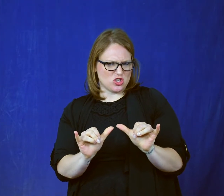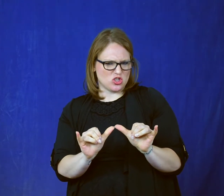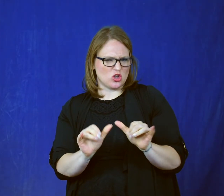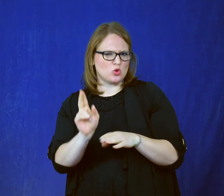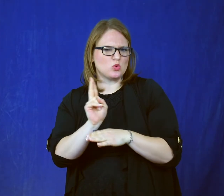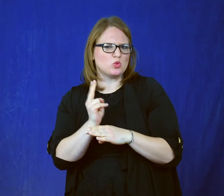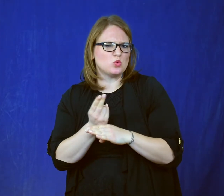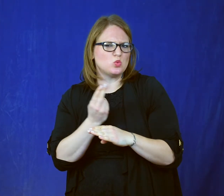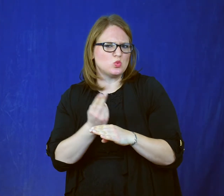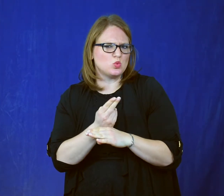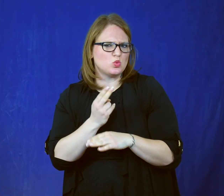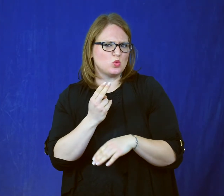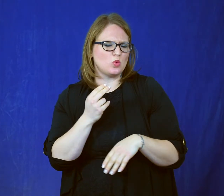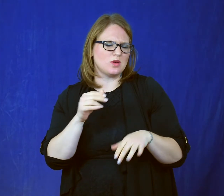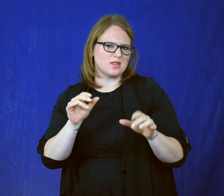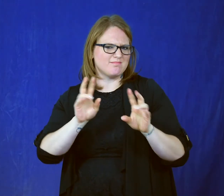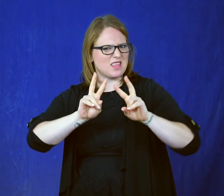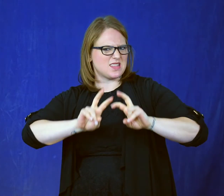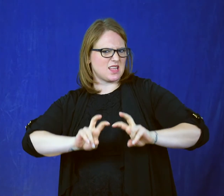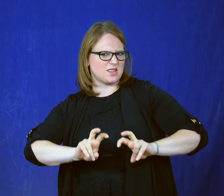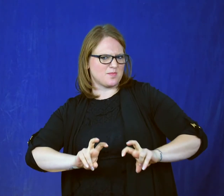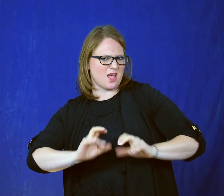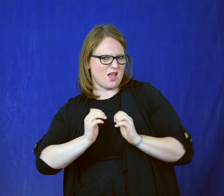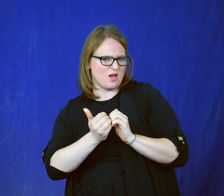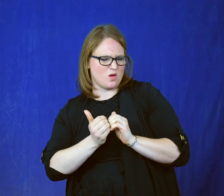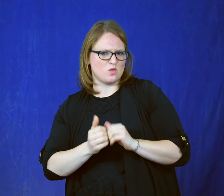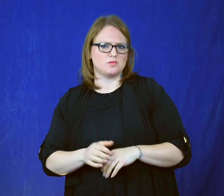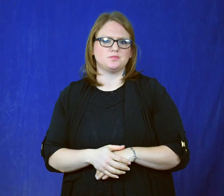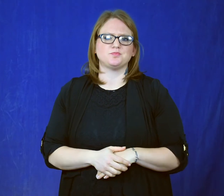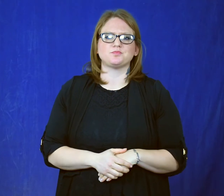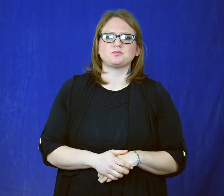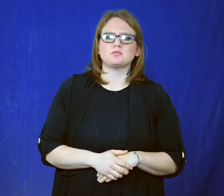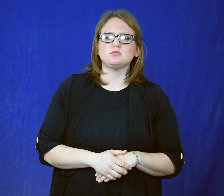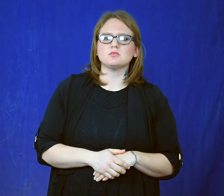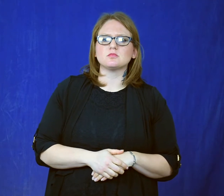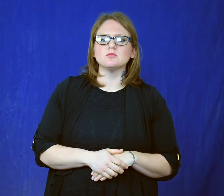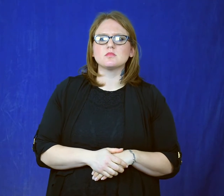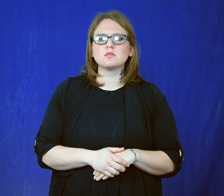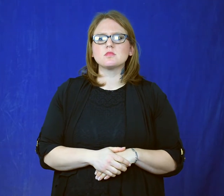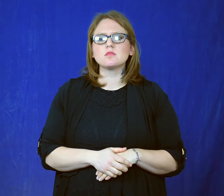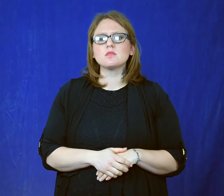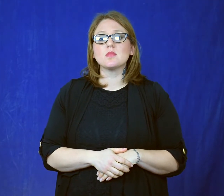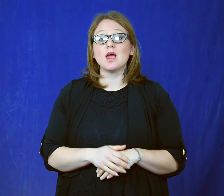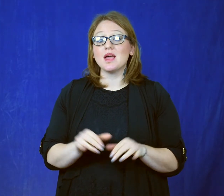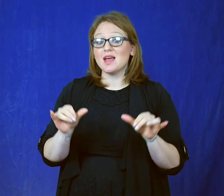language acquisition and Kindergarten Readiness for students.